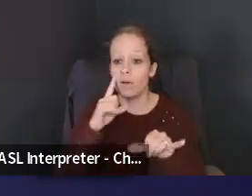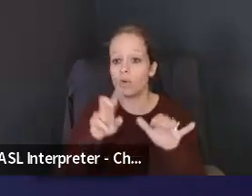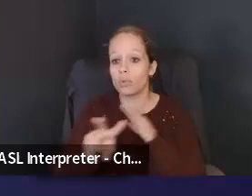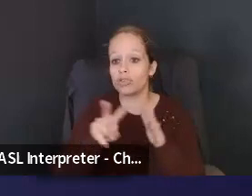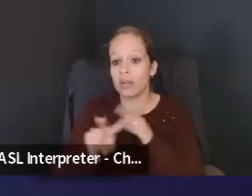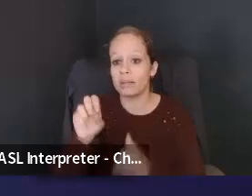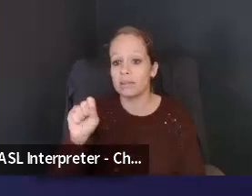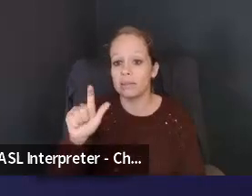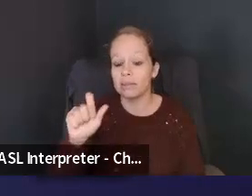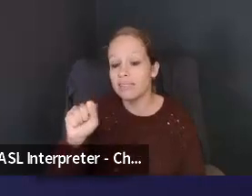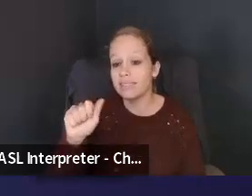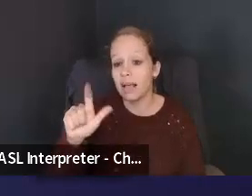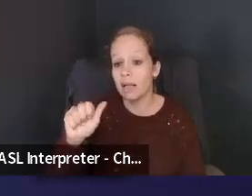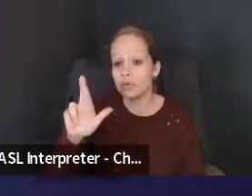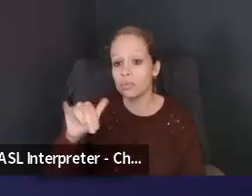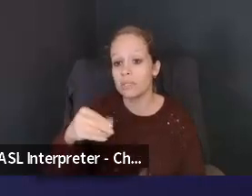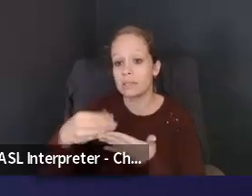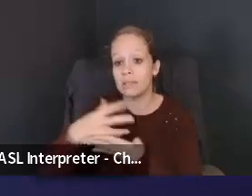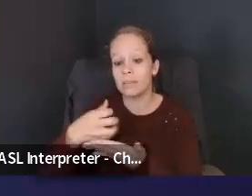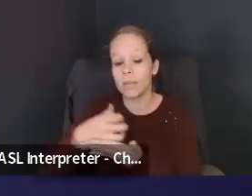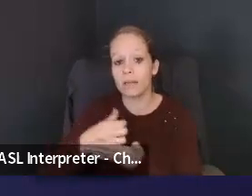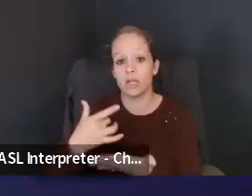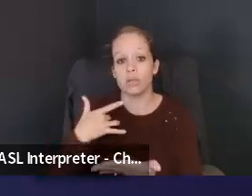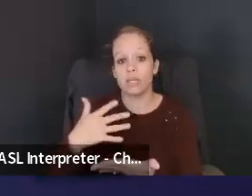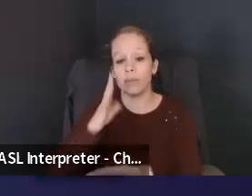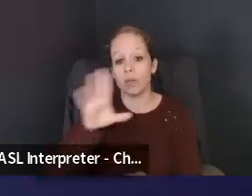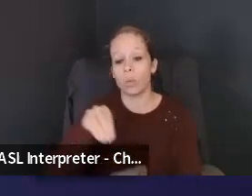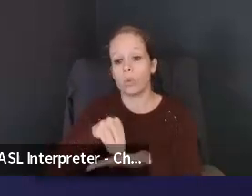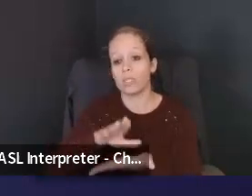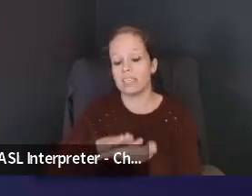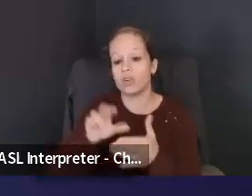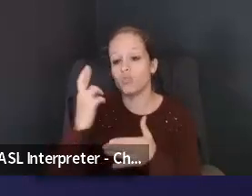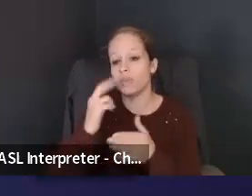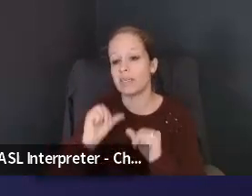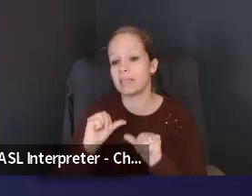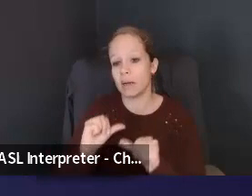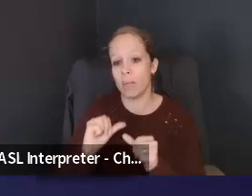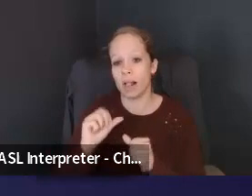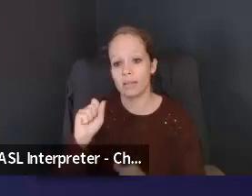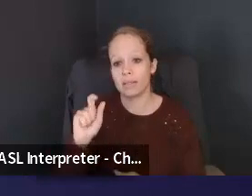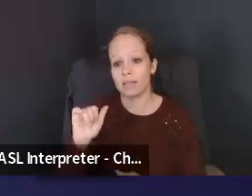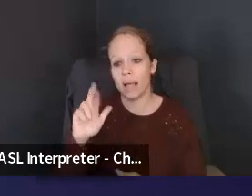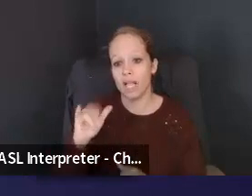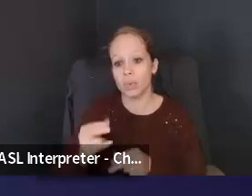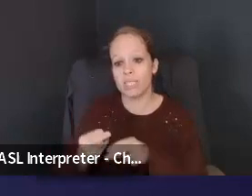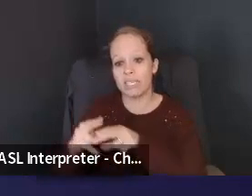and usually with salaries you'll build in a reasonable salary increase for personnel. But,